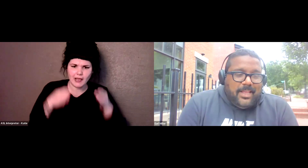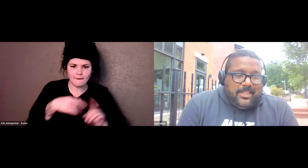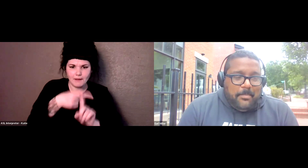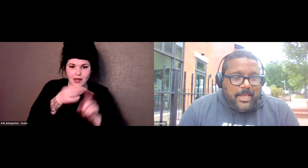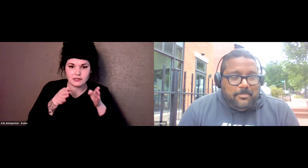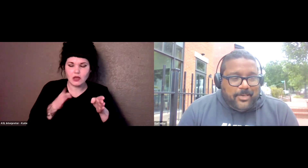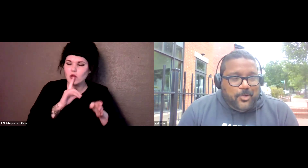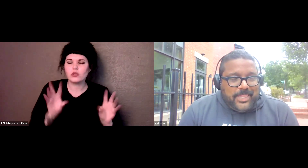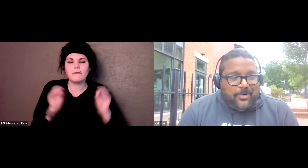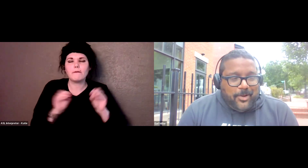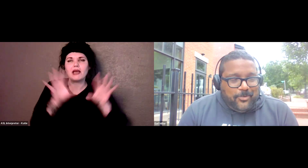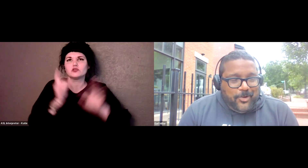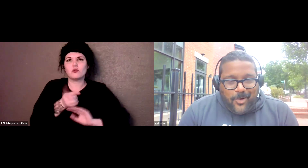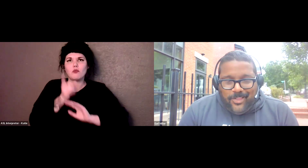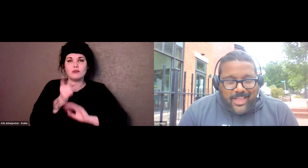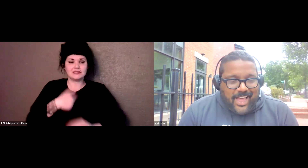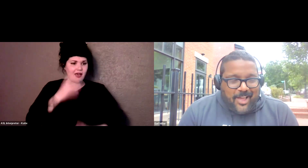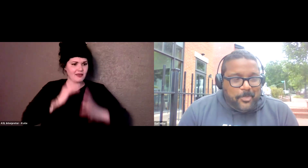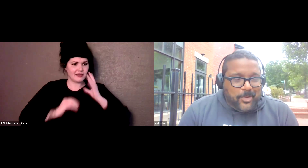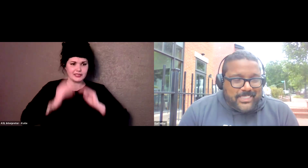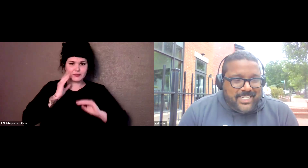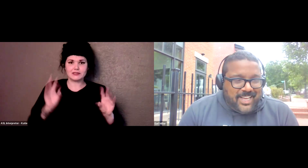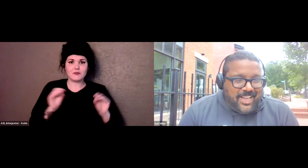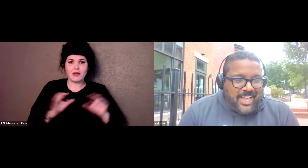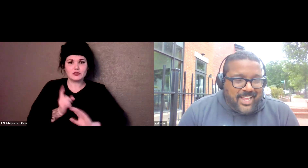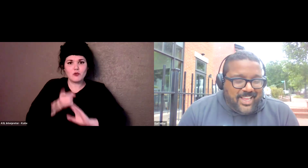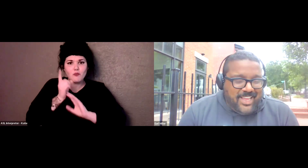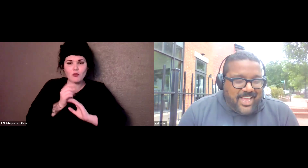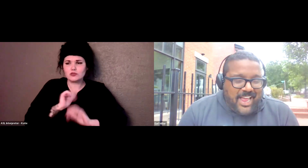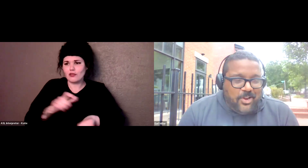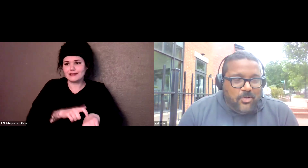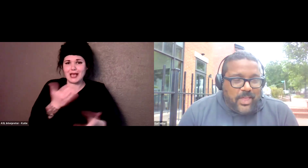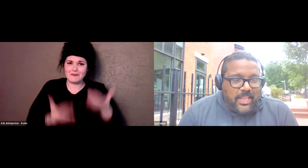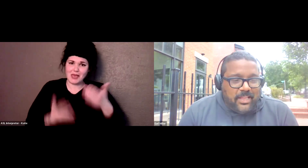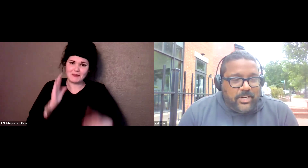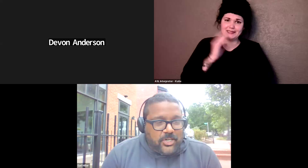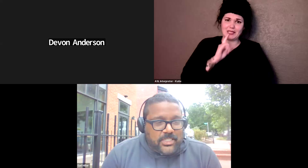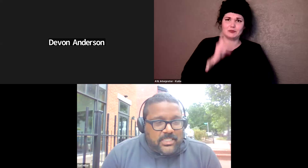and that may have been too ethereal for you all. I hope it wasn't. I know that, like, in research